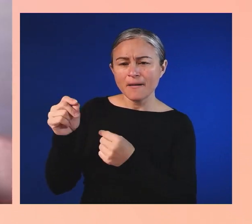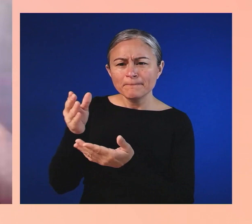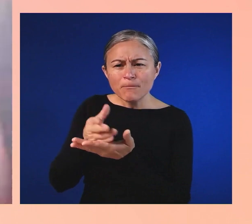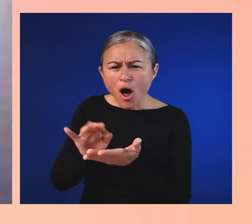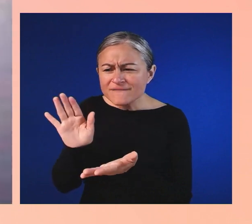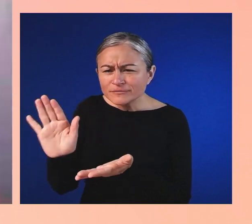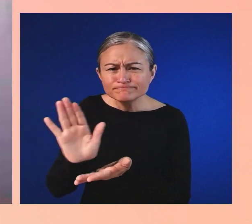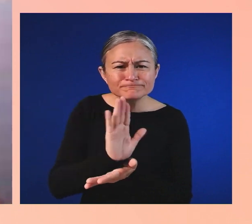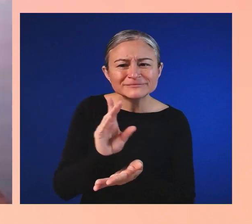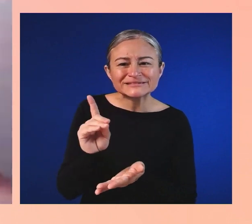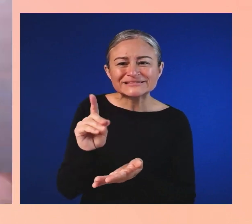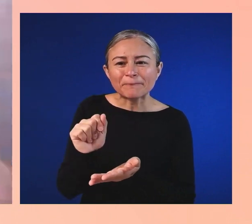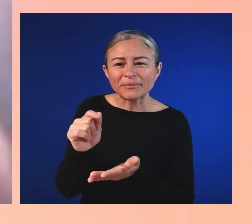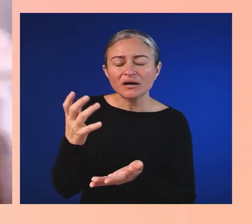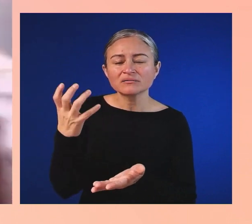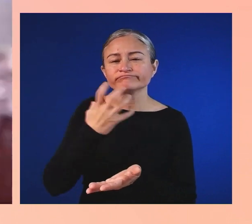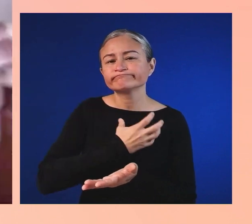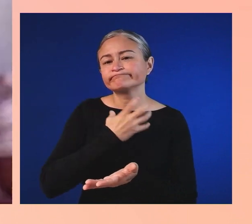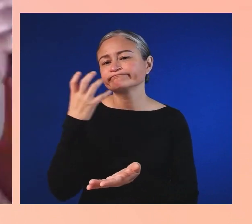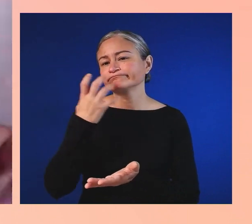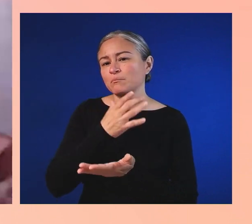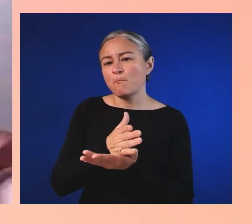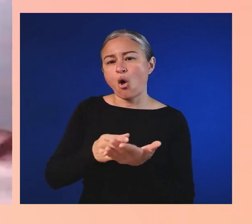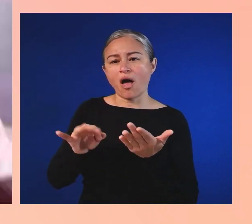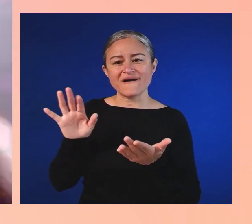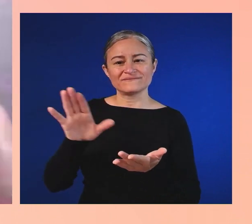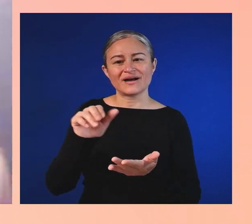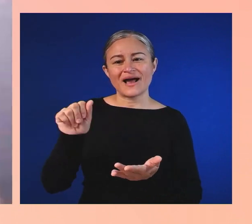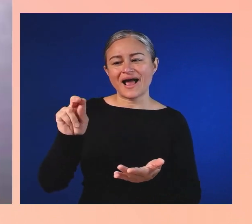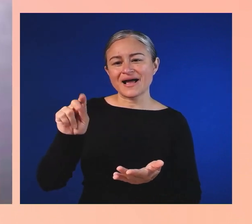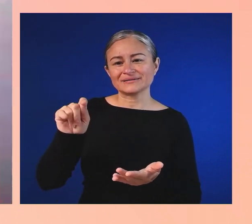it's clear to be pro-neurodiversity, and that's what I say.